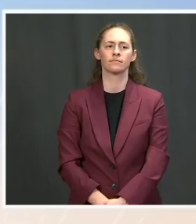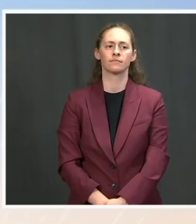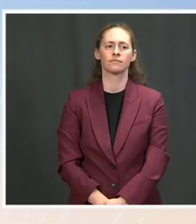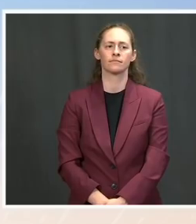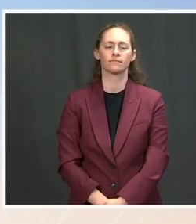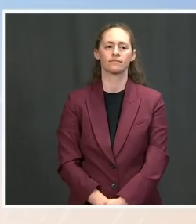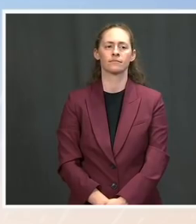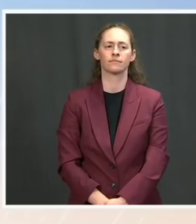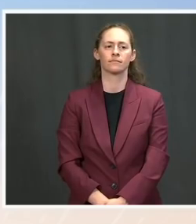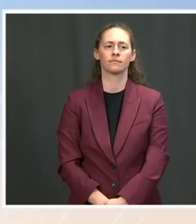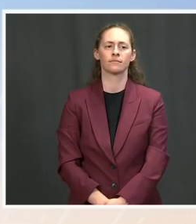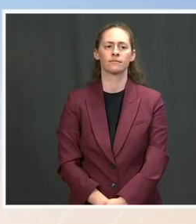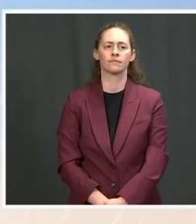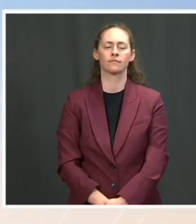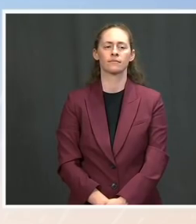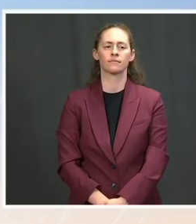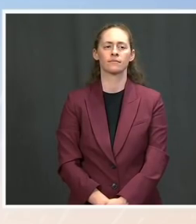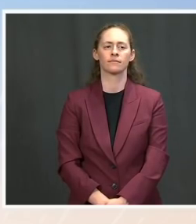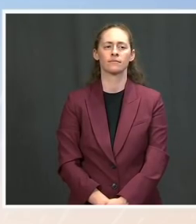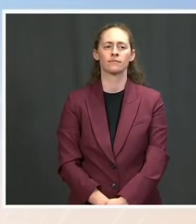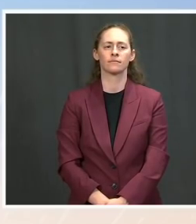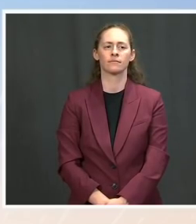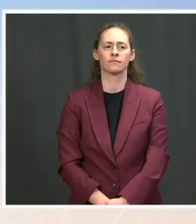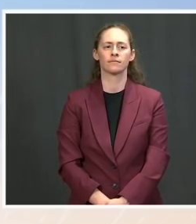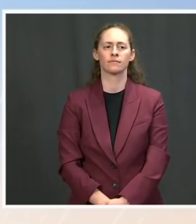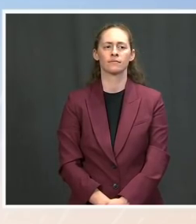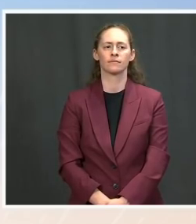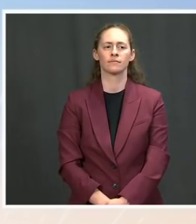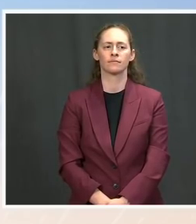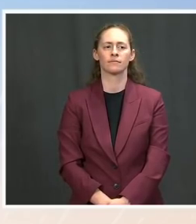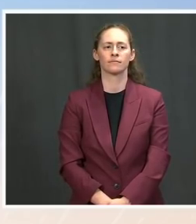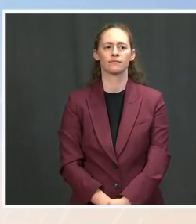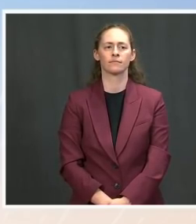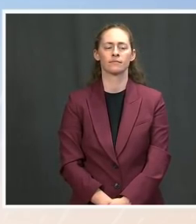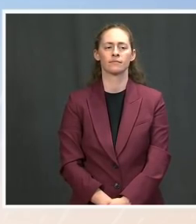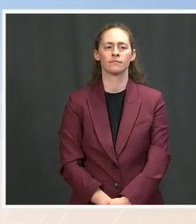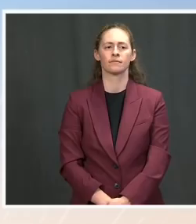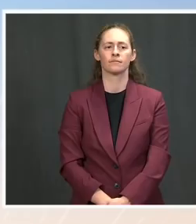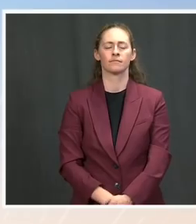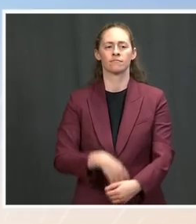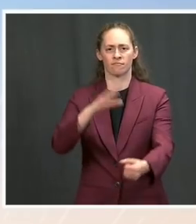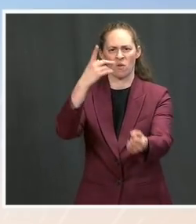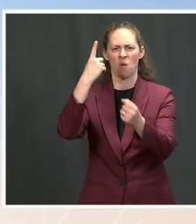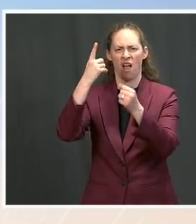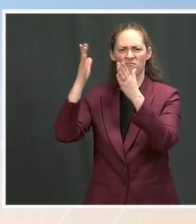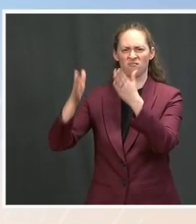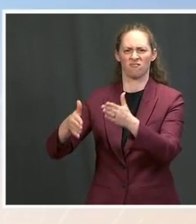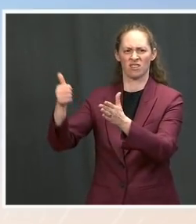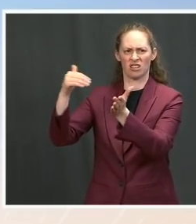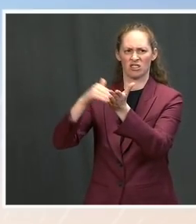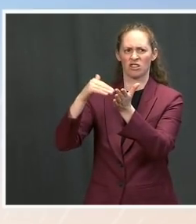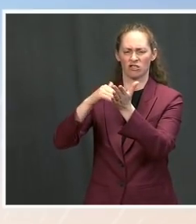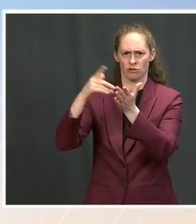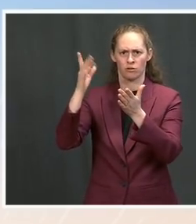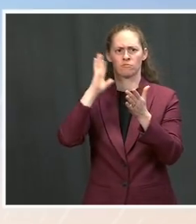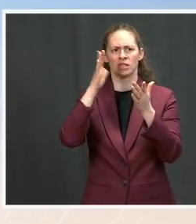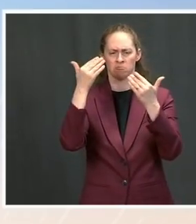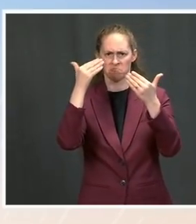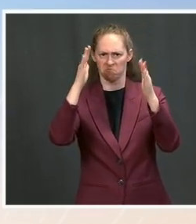they'd get that week. Can you just walk us through what changed in that policy since last month when the Michigan governor made a direct appeal to the President